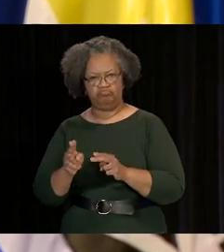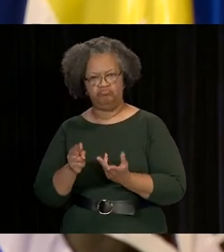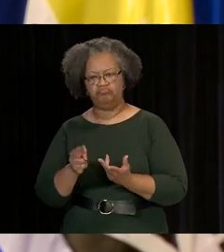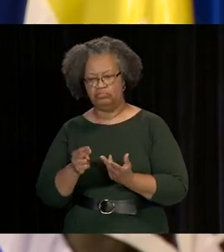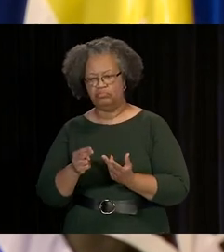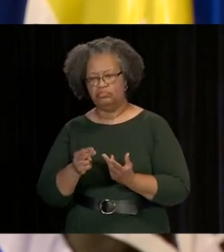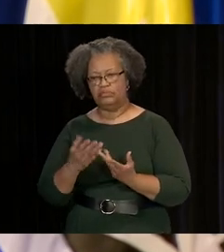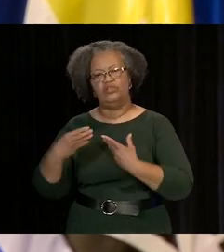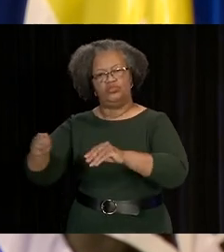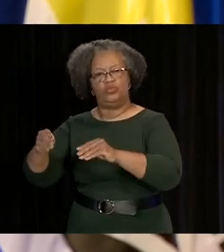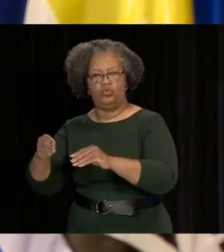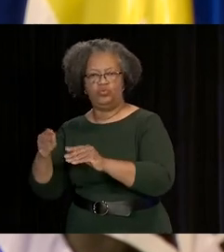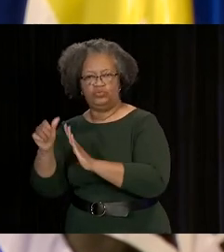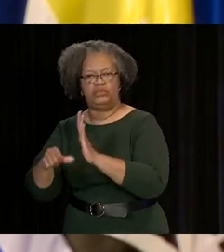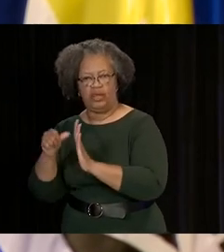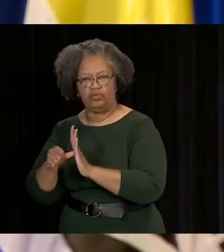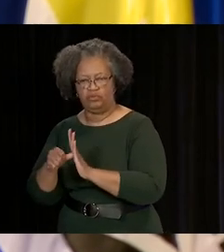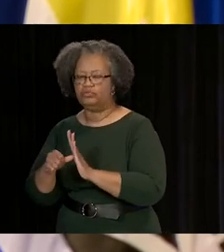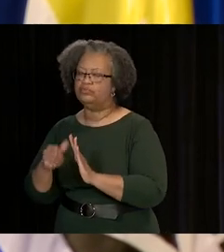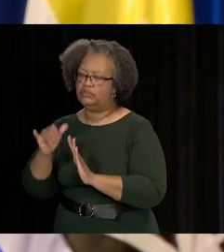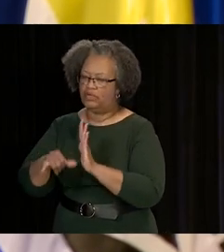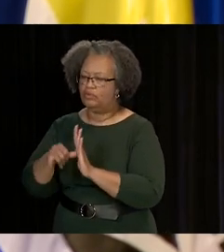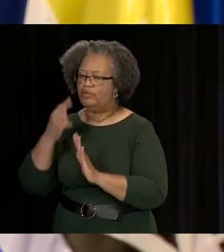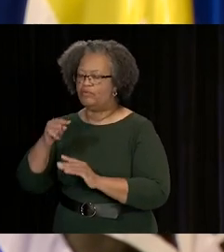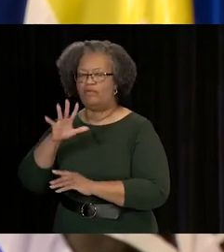IN JUST FOUR SHORT YEARS, BROADCAST.COM WOULD BE SOLD